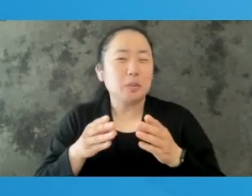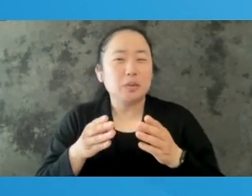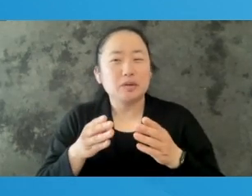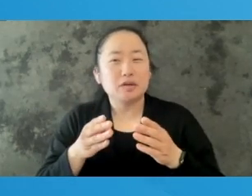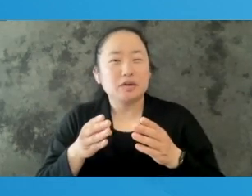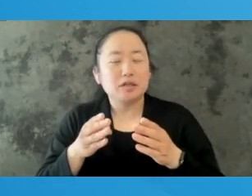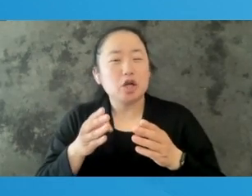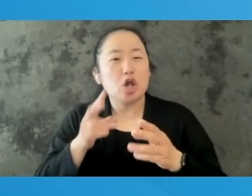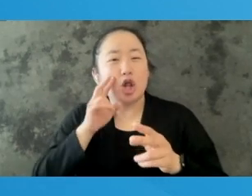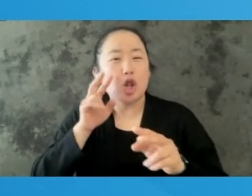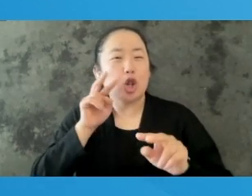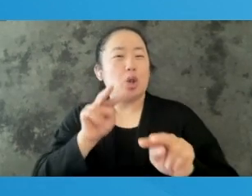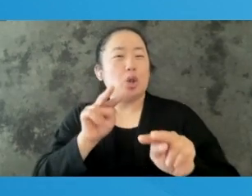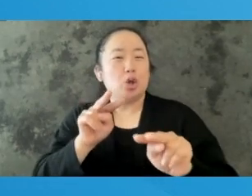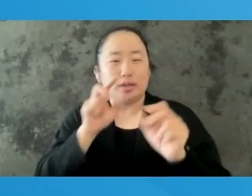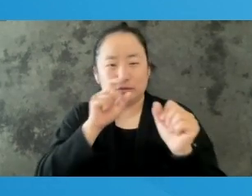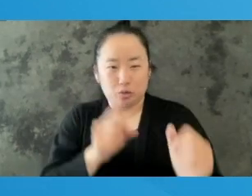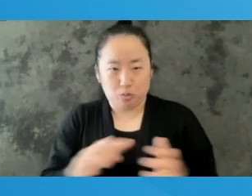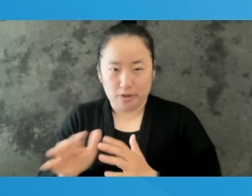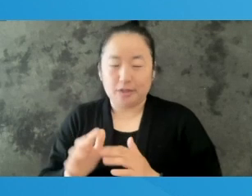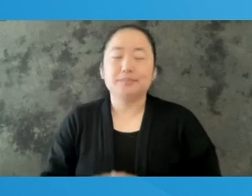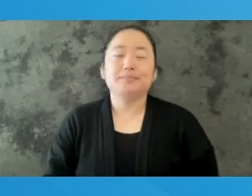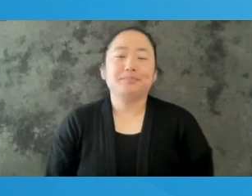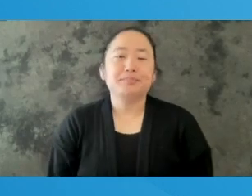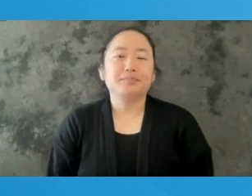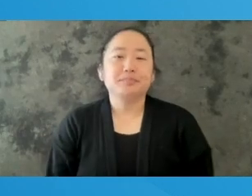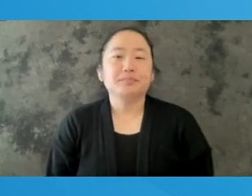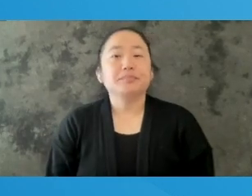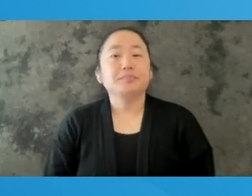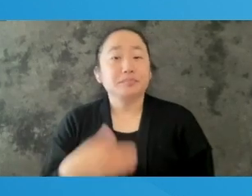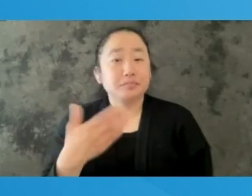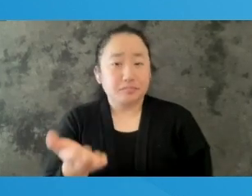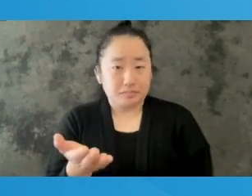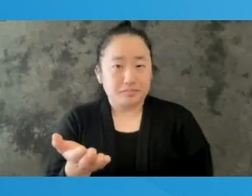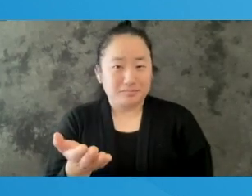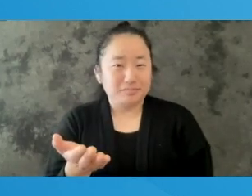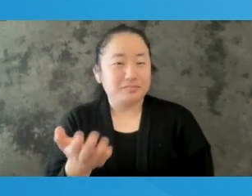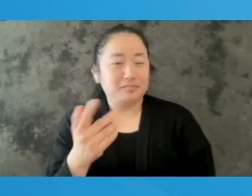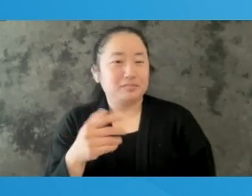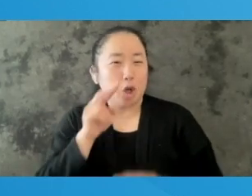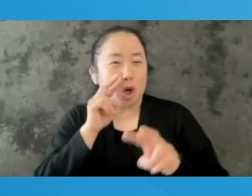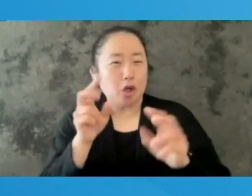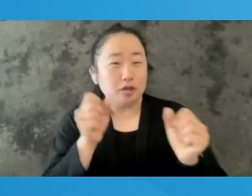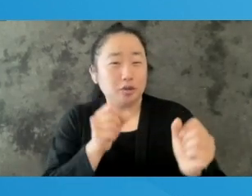So, if we go to the next slide, you can see a few of those on your screen.